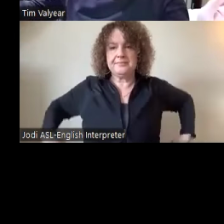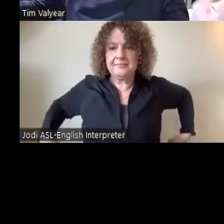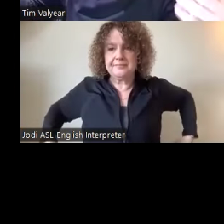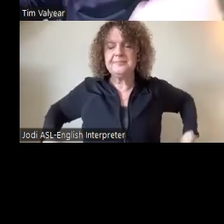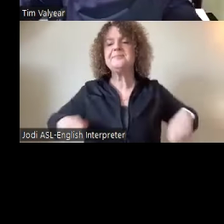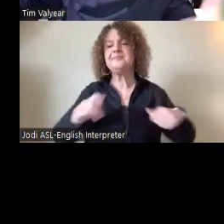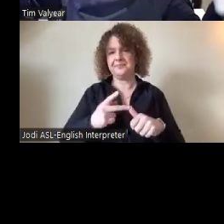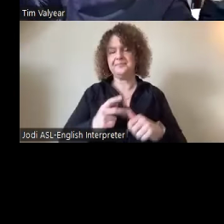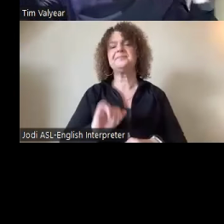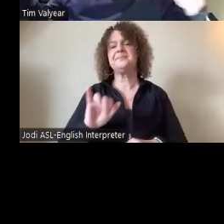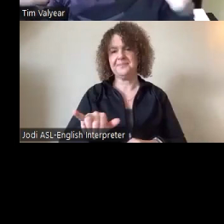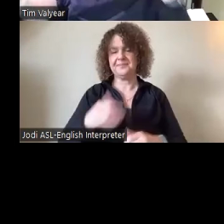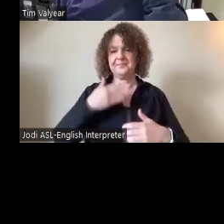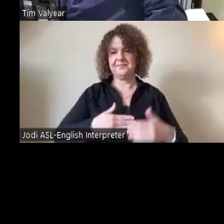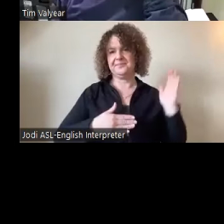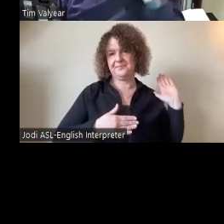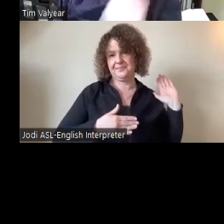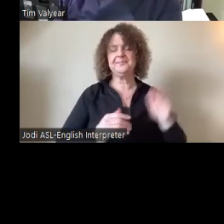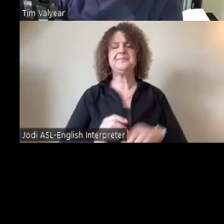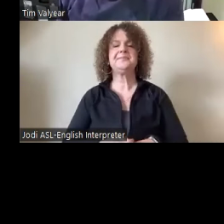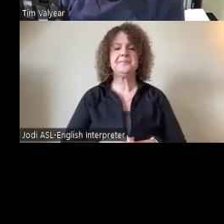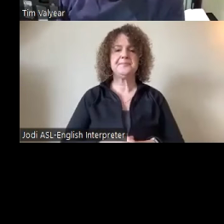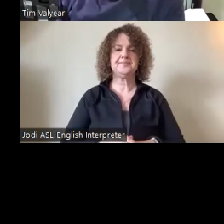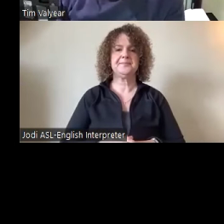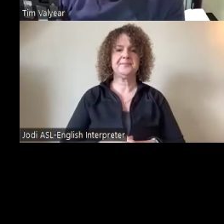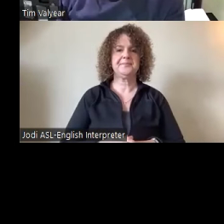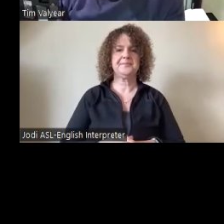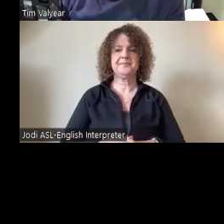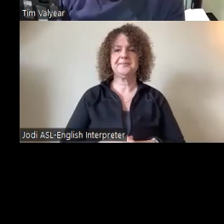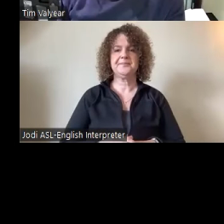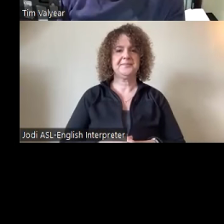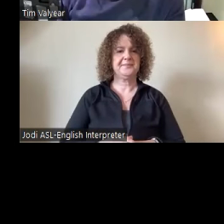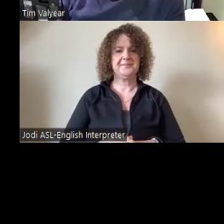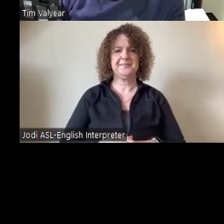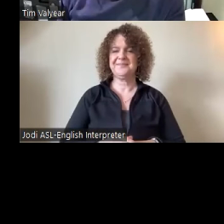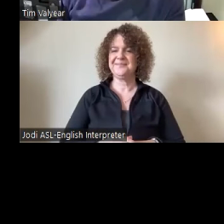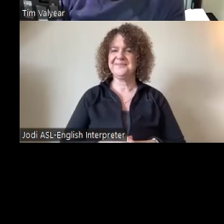first one on like a house coat. In the back, wrap it around, tie it up. And then you put the second one on